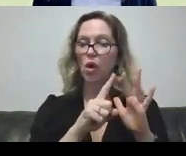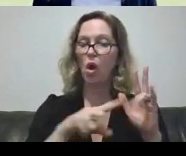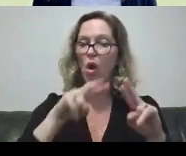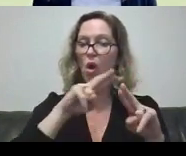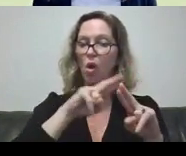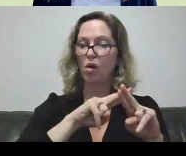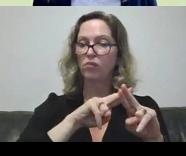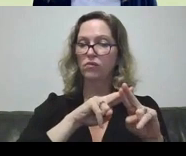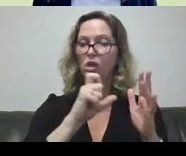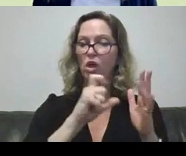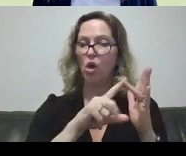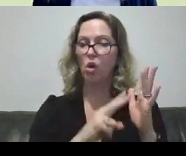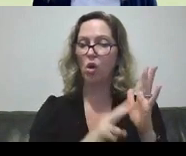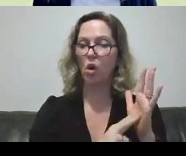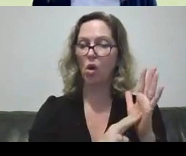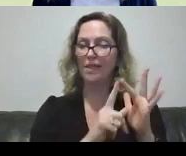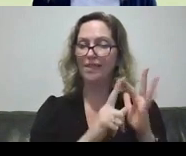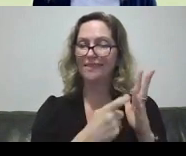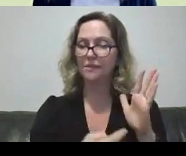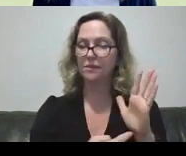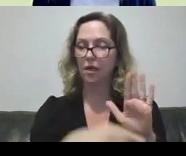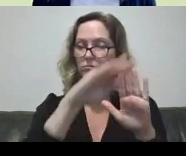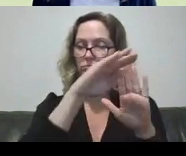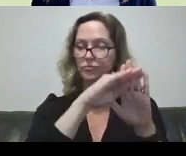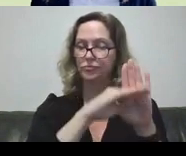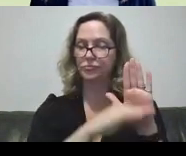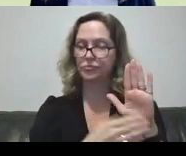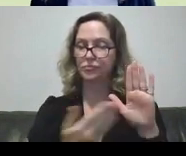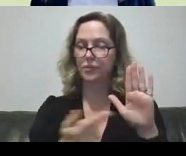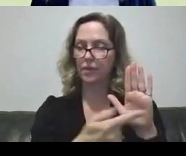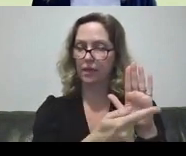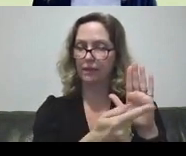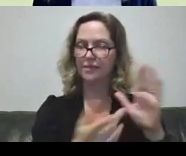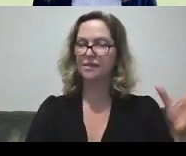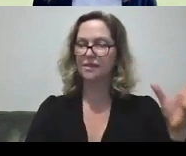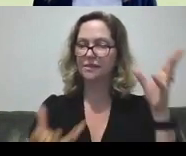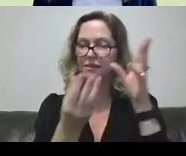there's more to the co is more or less a summary. So while we're on the topic